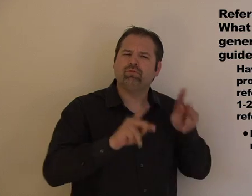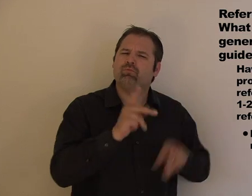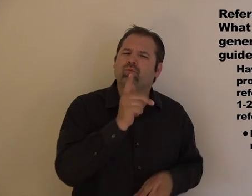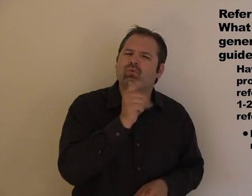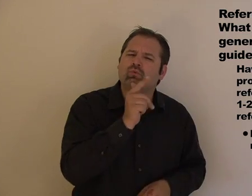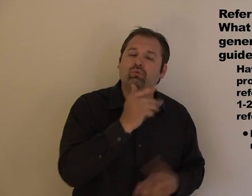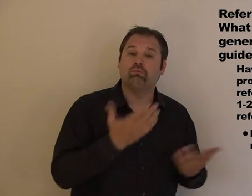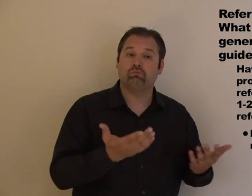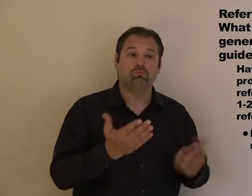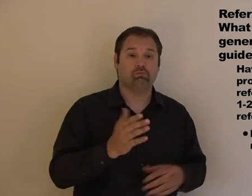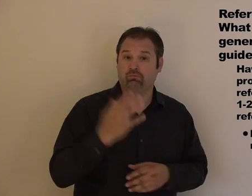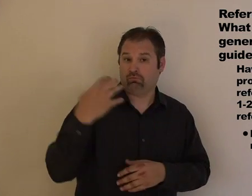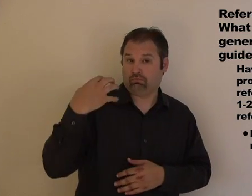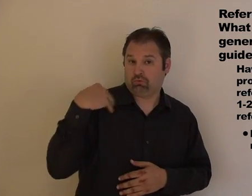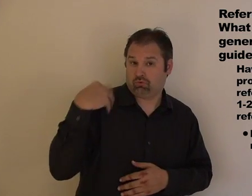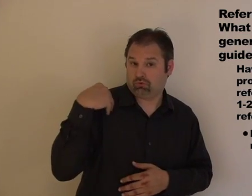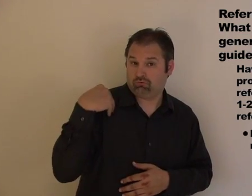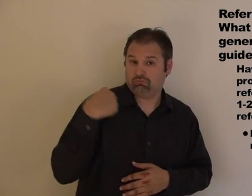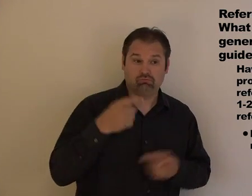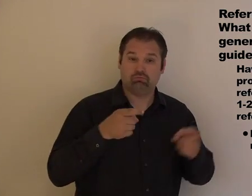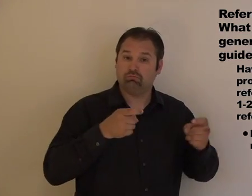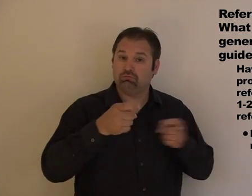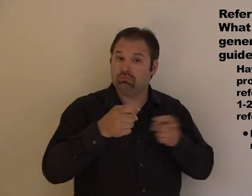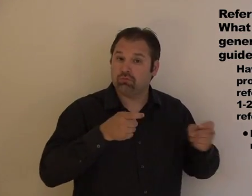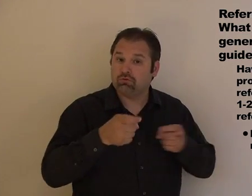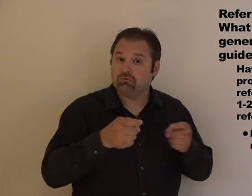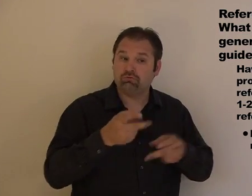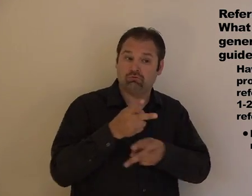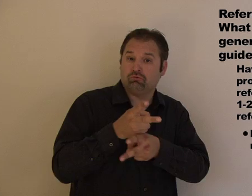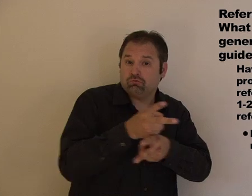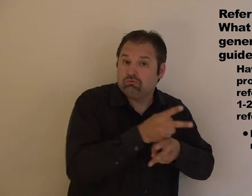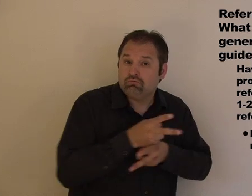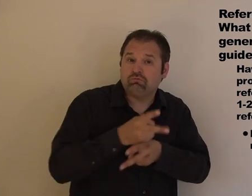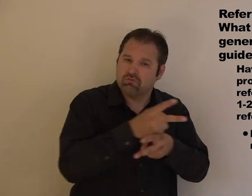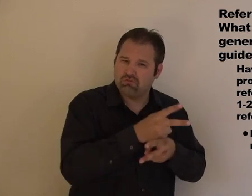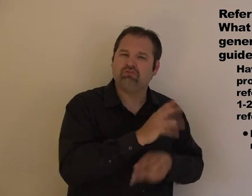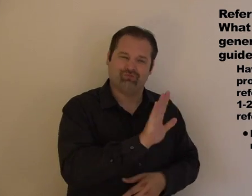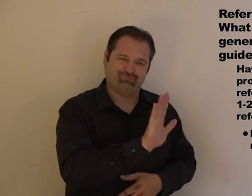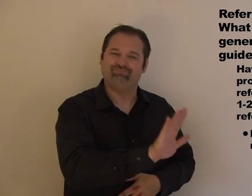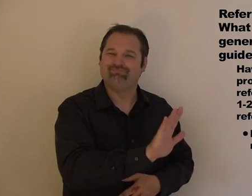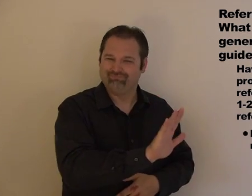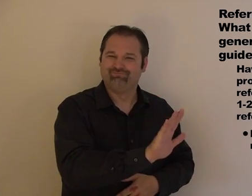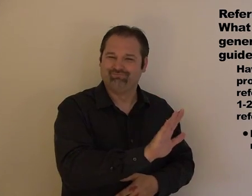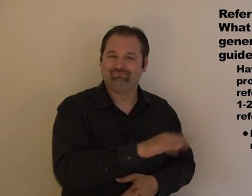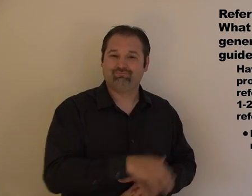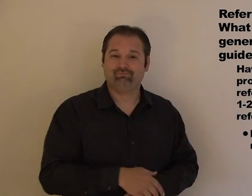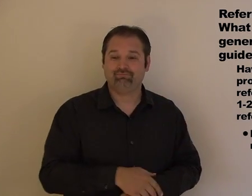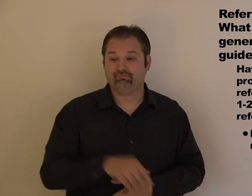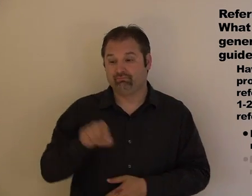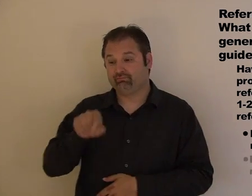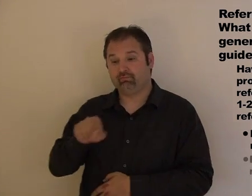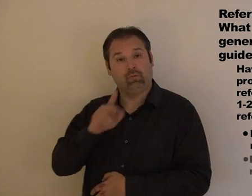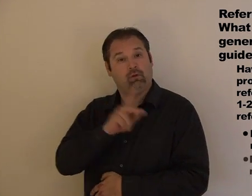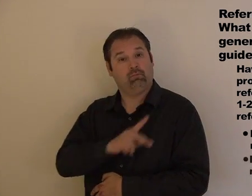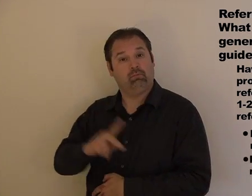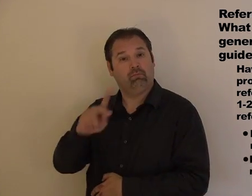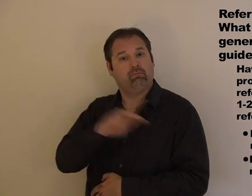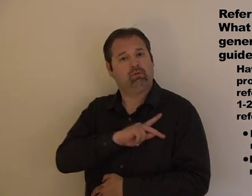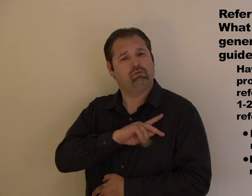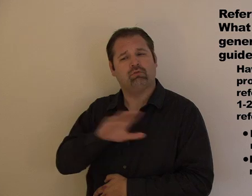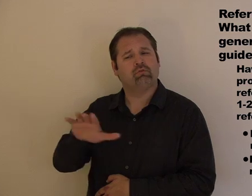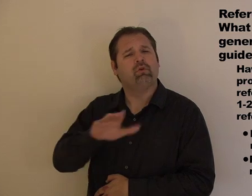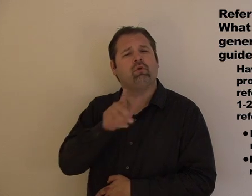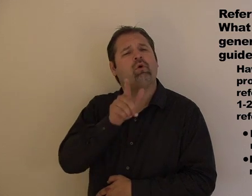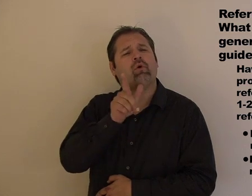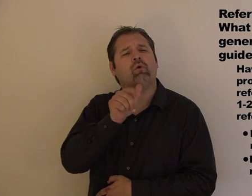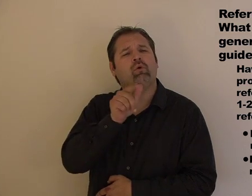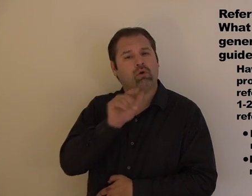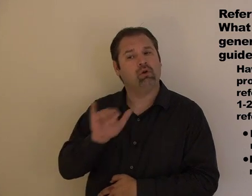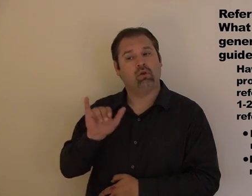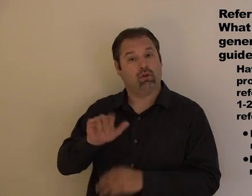Personal references are people who can provide information about your character and know